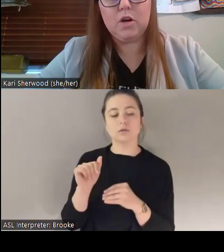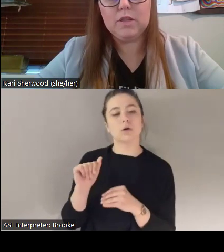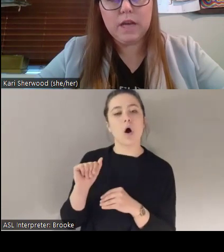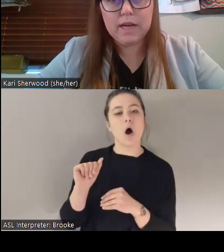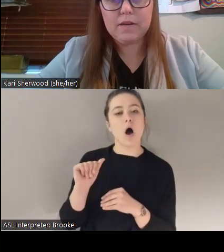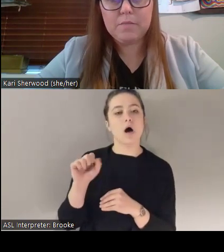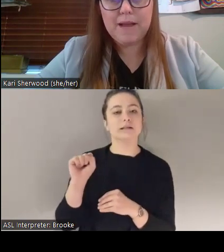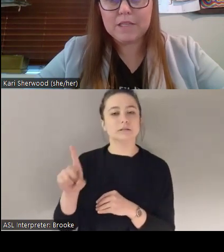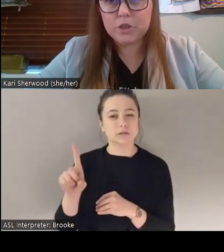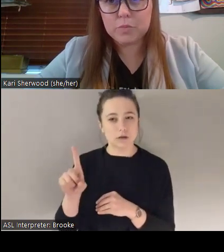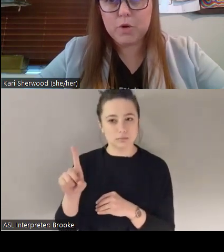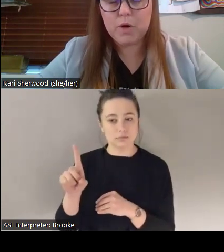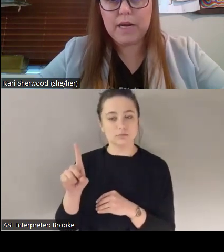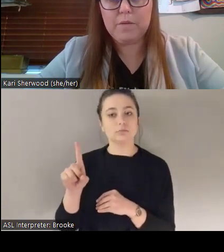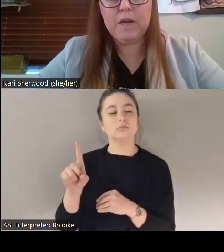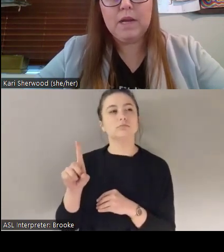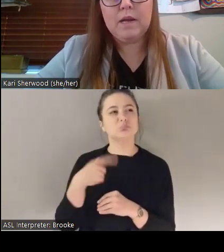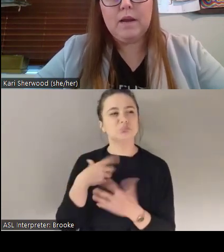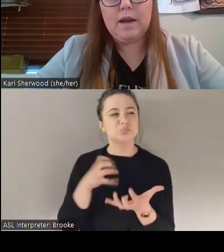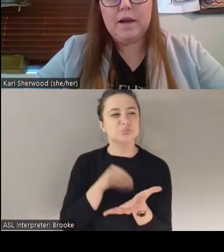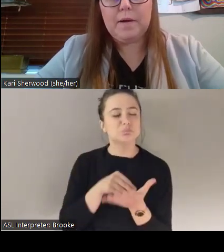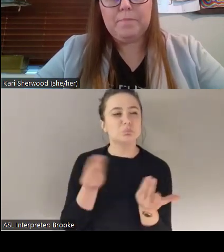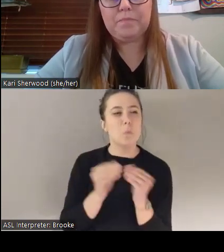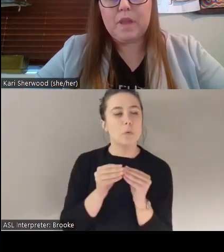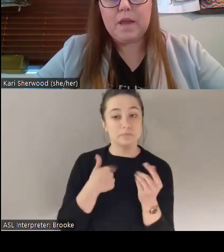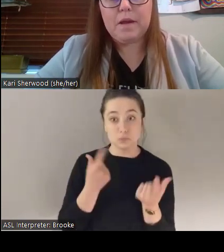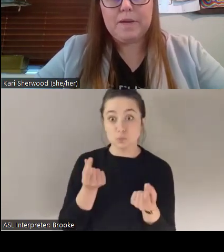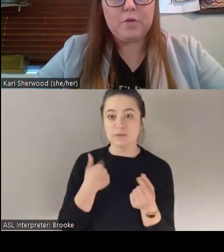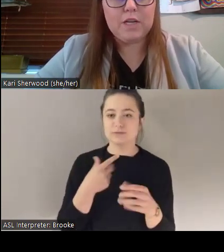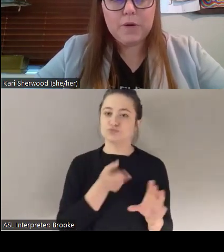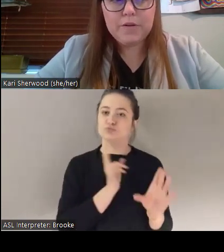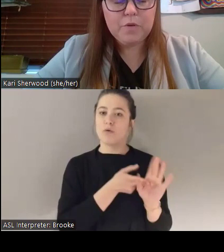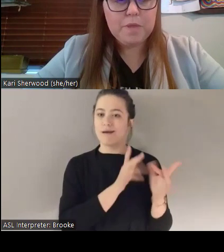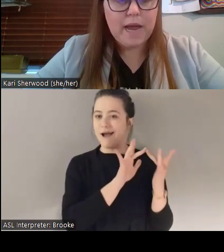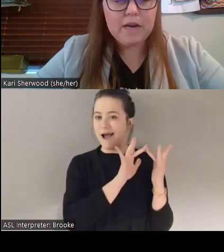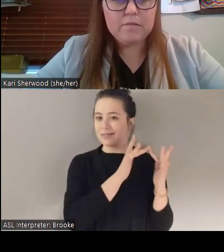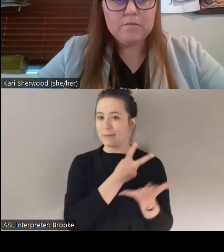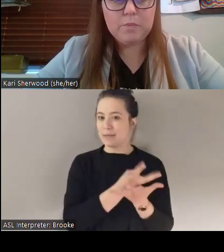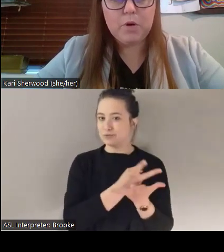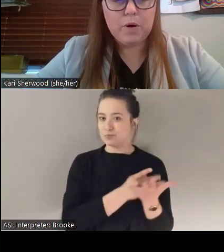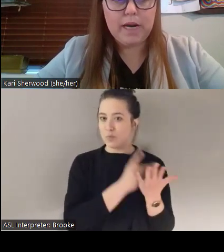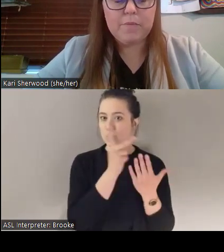online Master s program and graduated from that program,